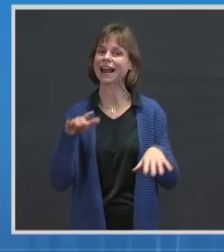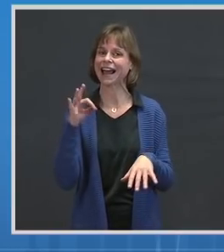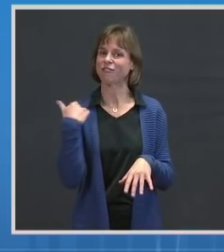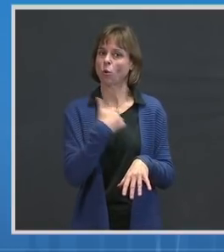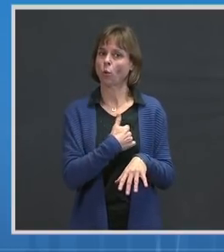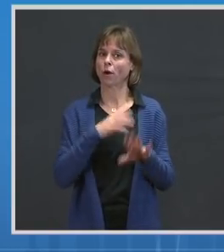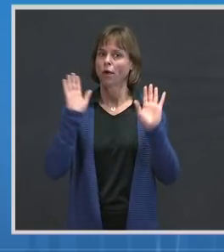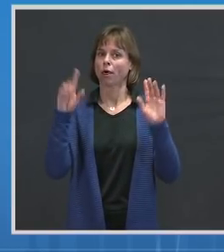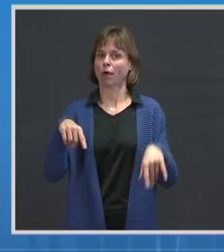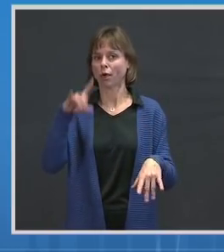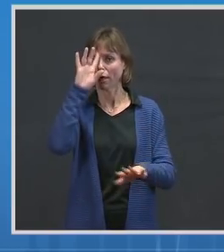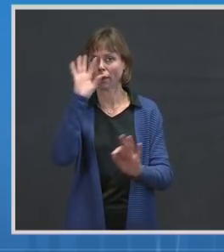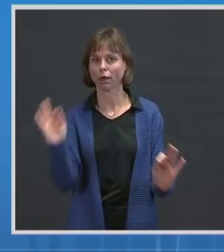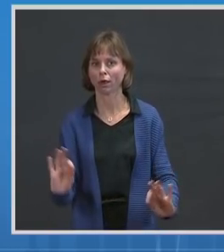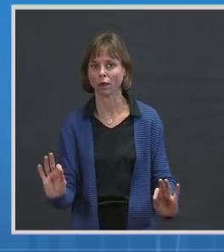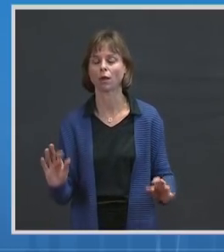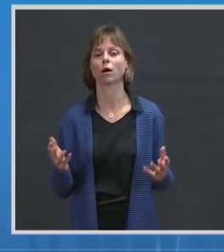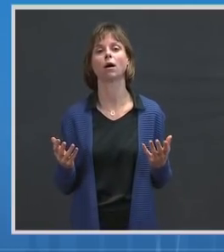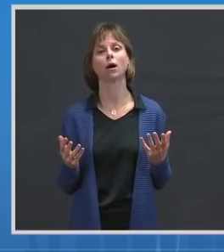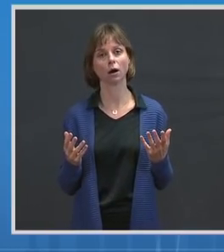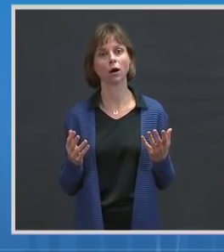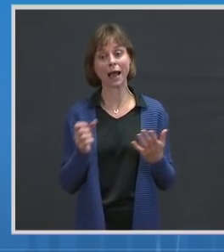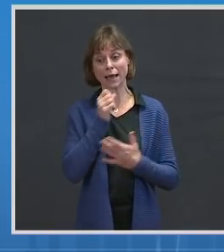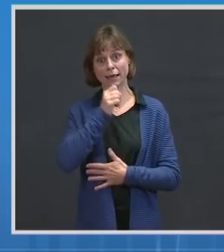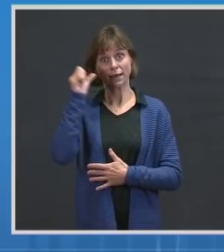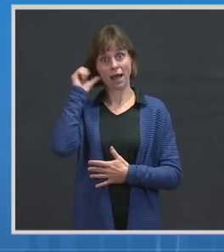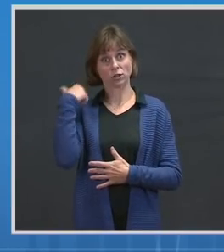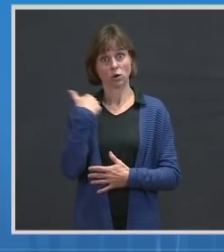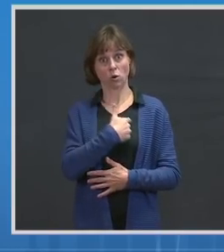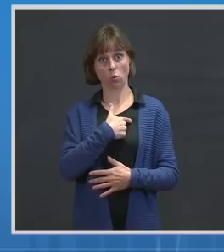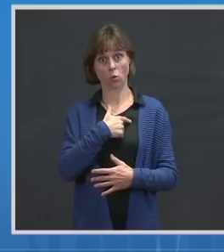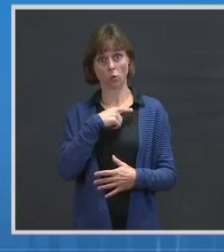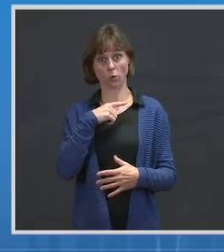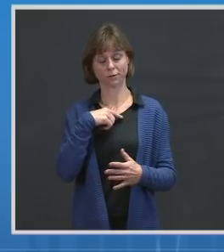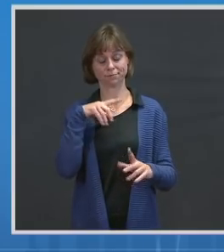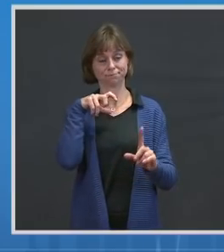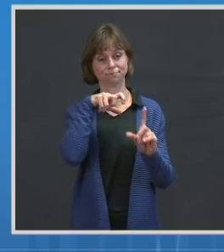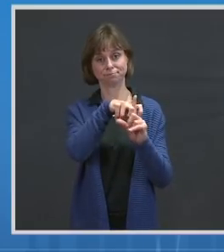As of yesterday, we have confirmed 1,277 cases